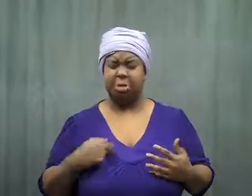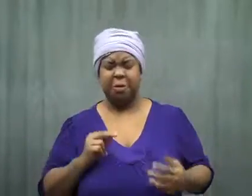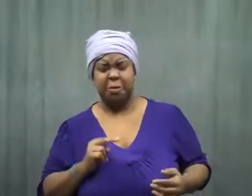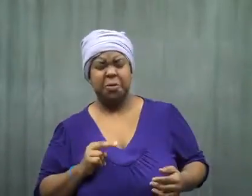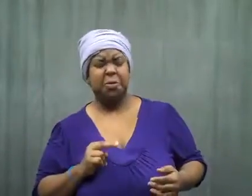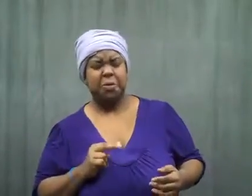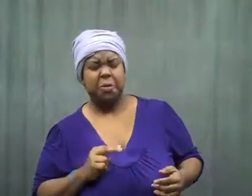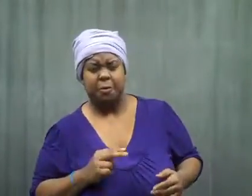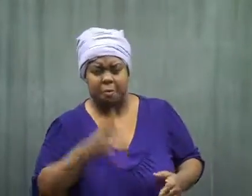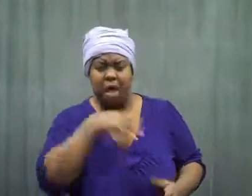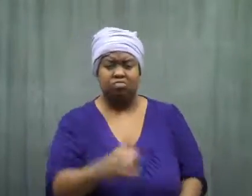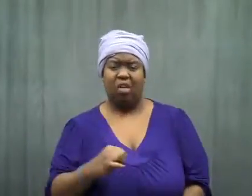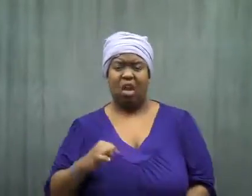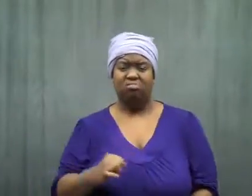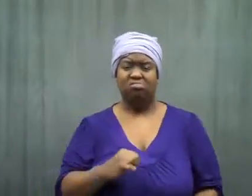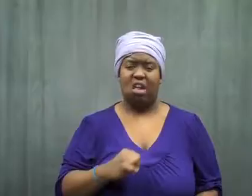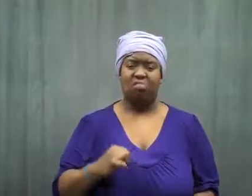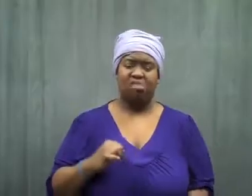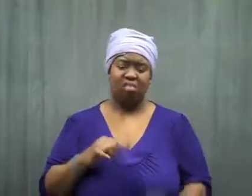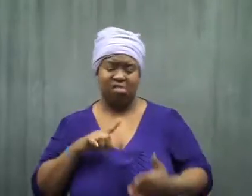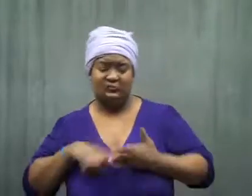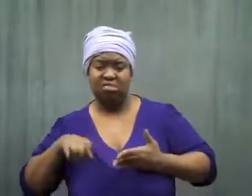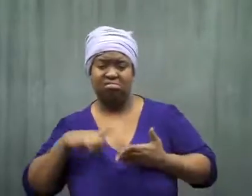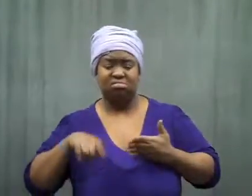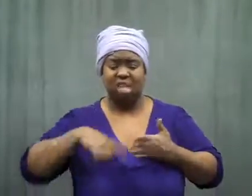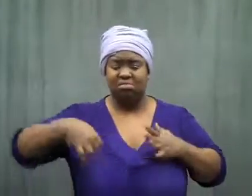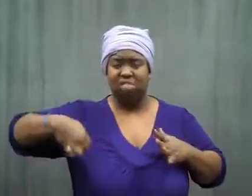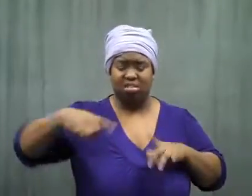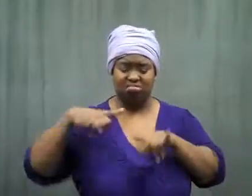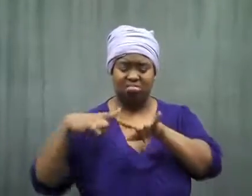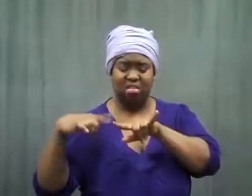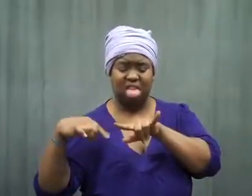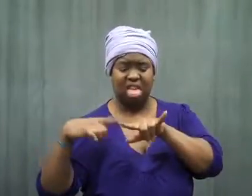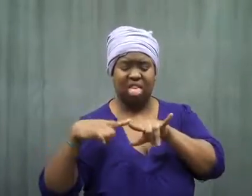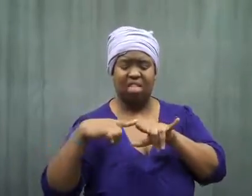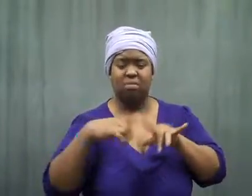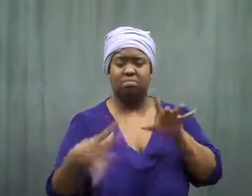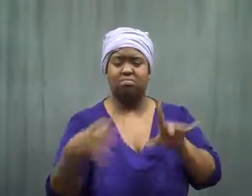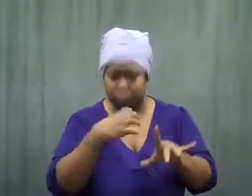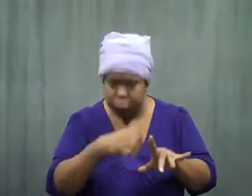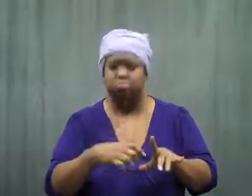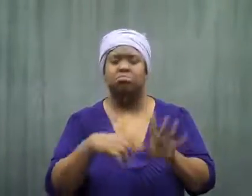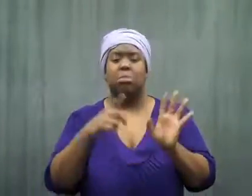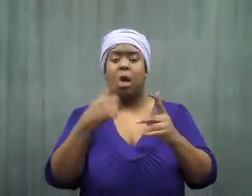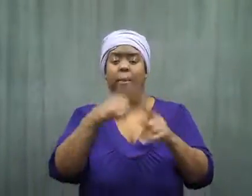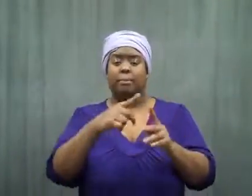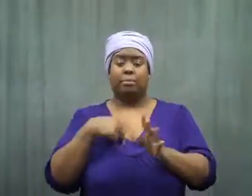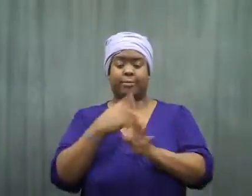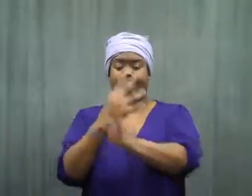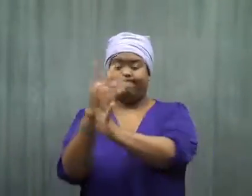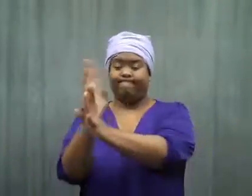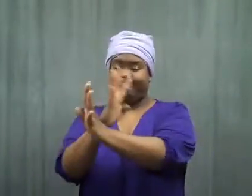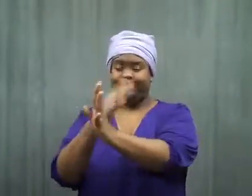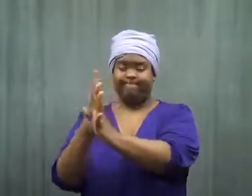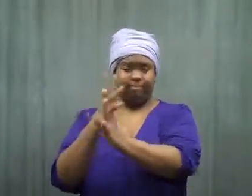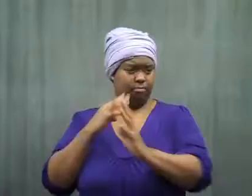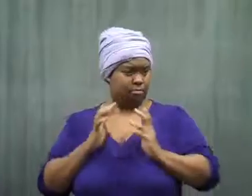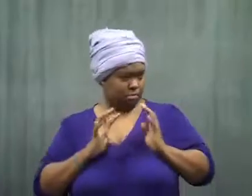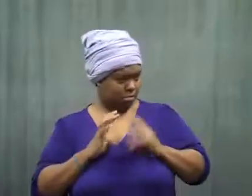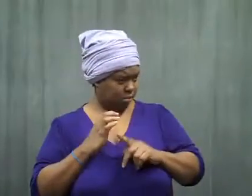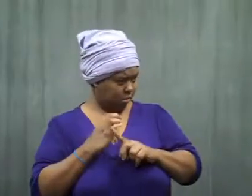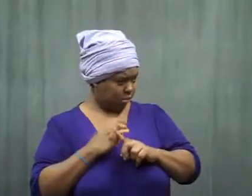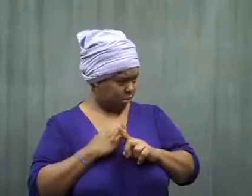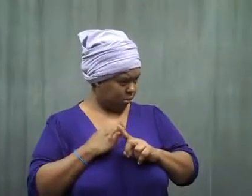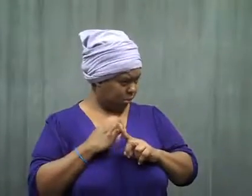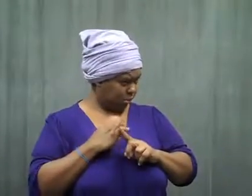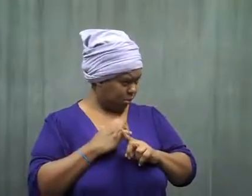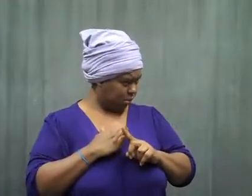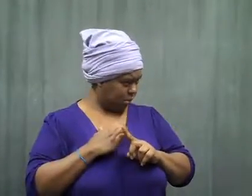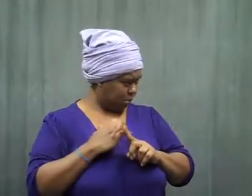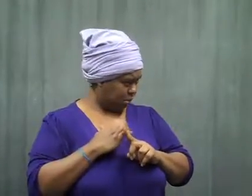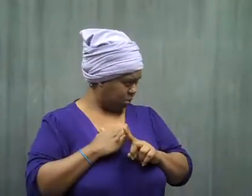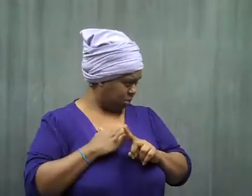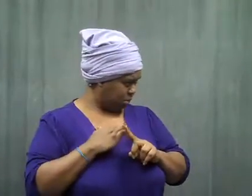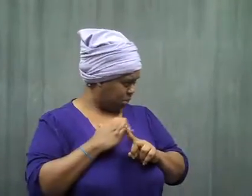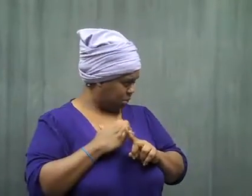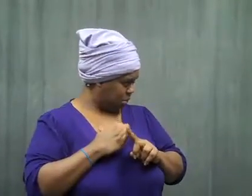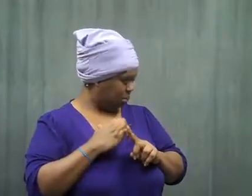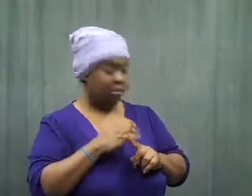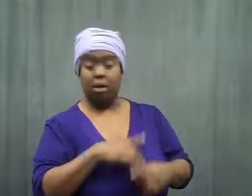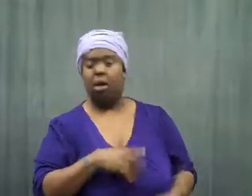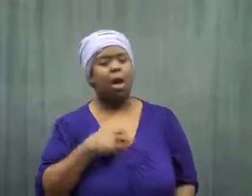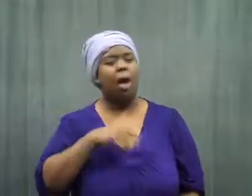The guy guided the dog as they checked all the luggage.